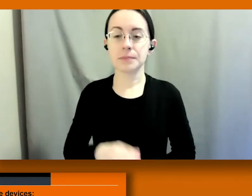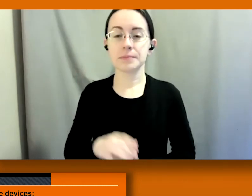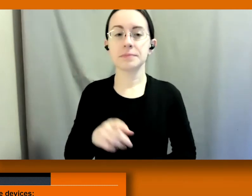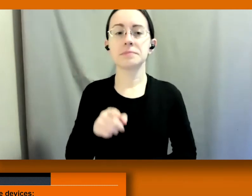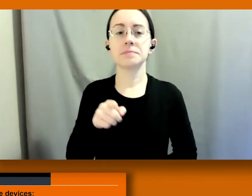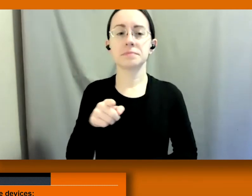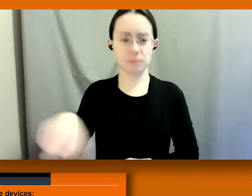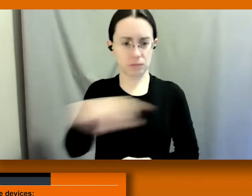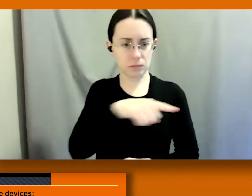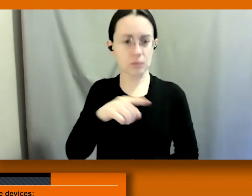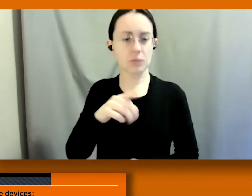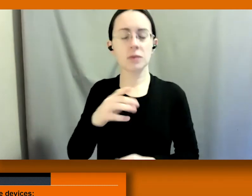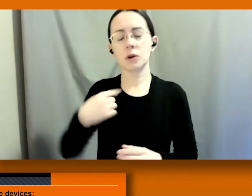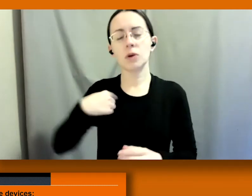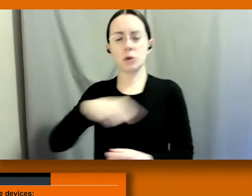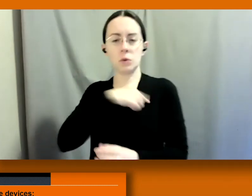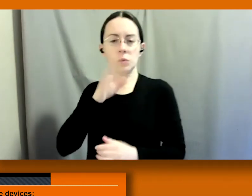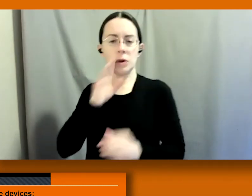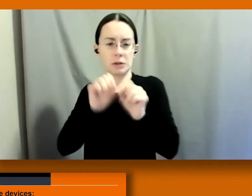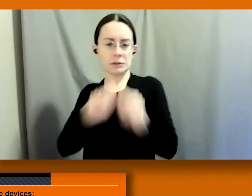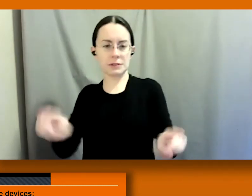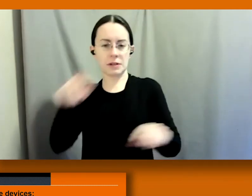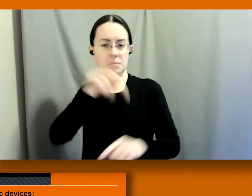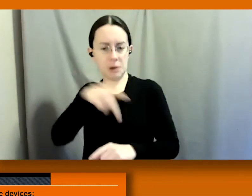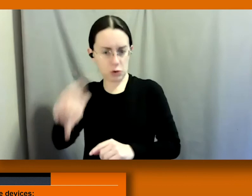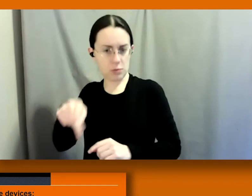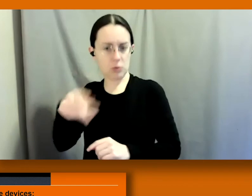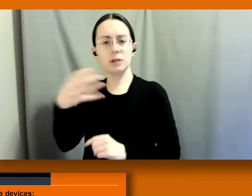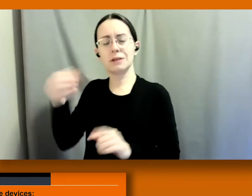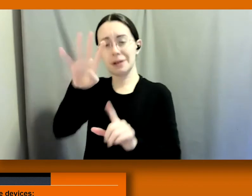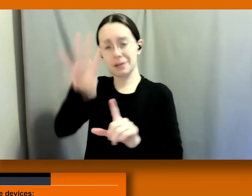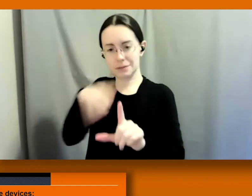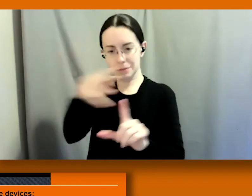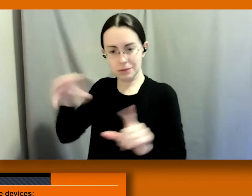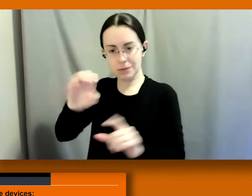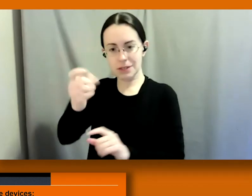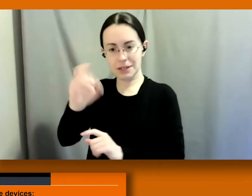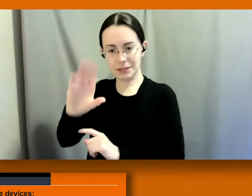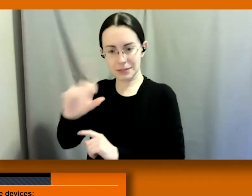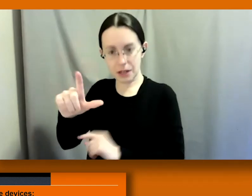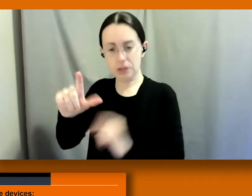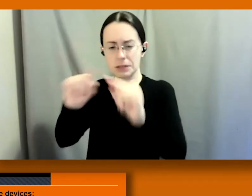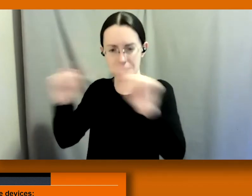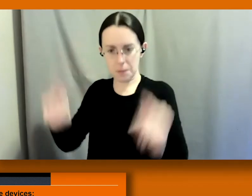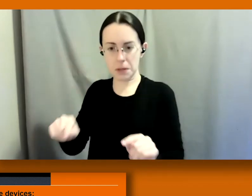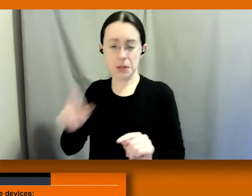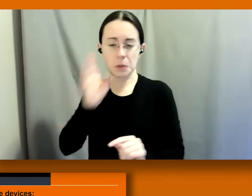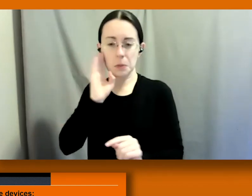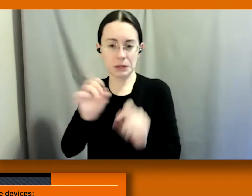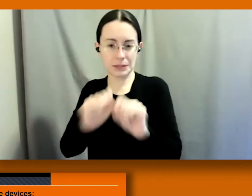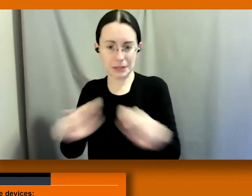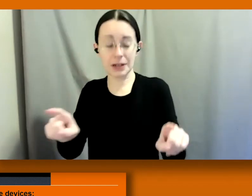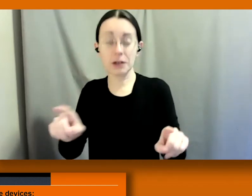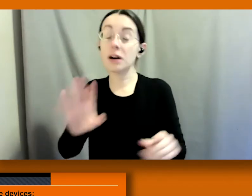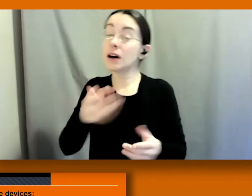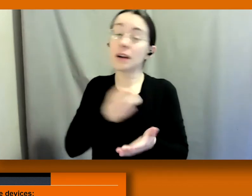and the PowerPoint will be sent out to you as a resource, because, honestly, it's too much to know or to remember.